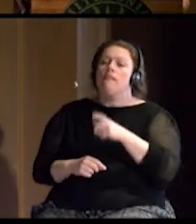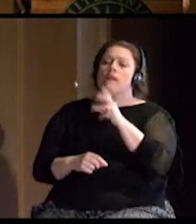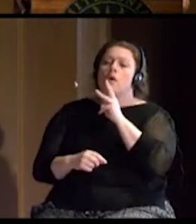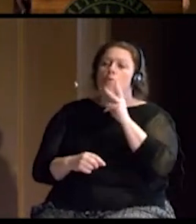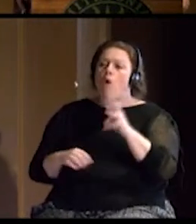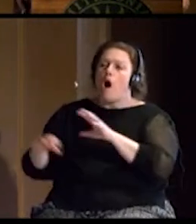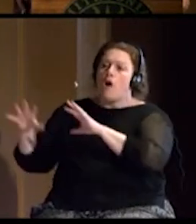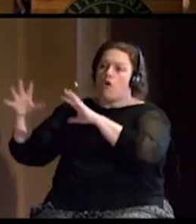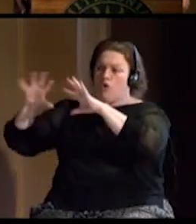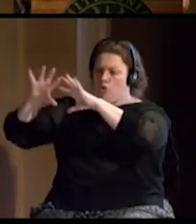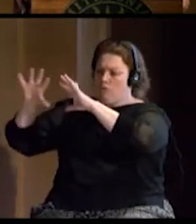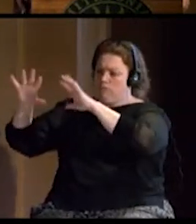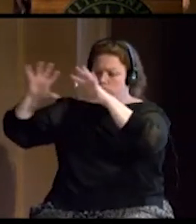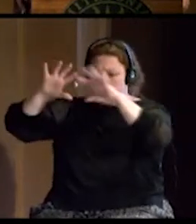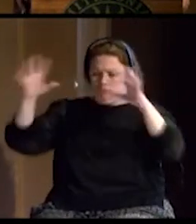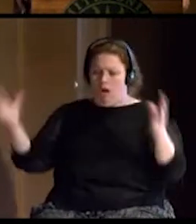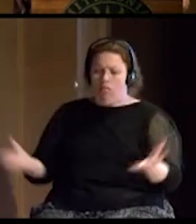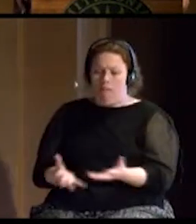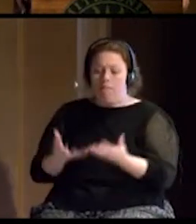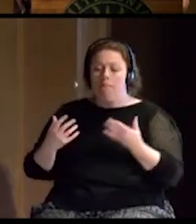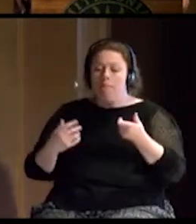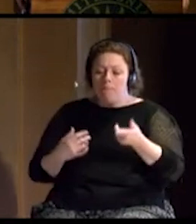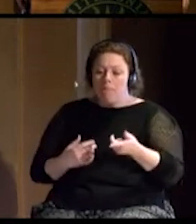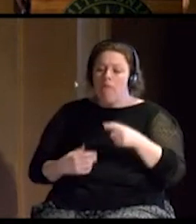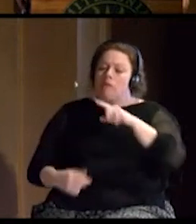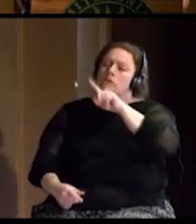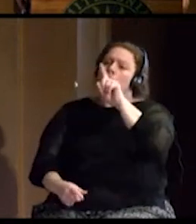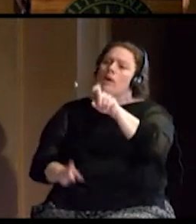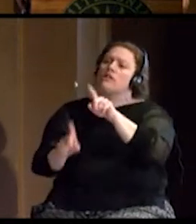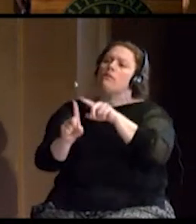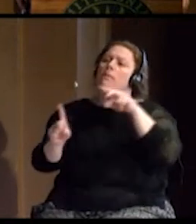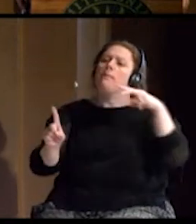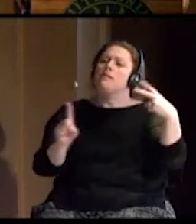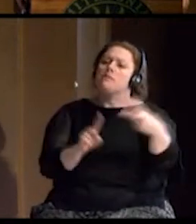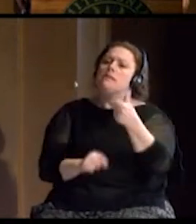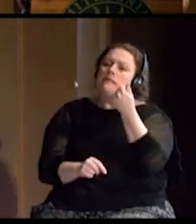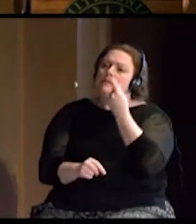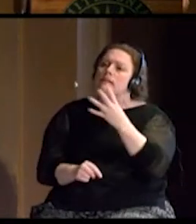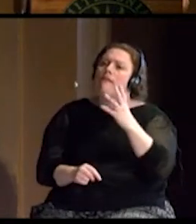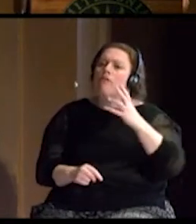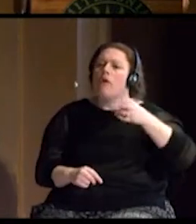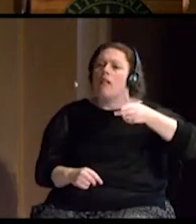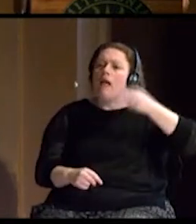So we have been tackling this question from the viewpoint of several higher level marine fish groups.